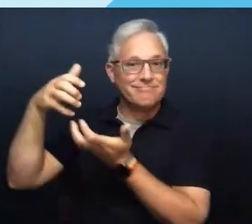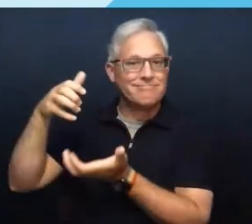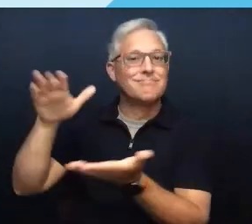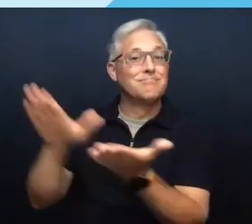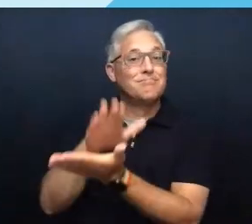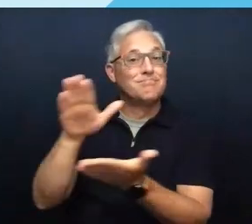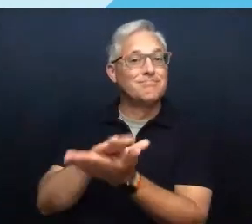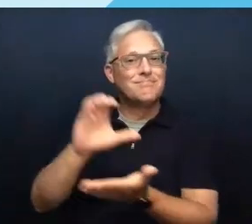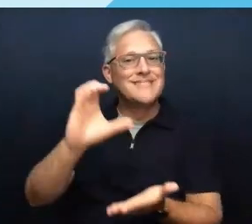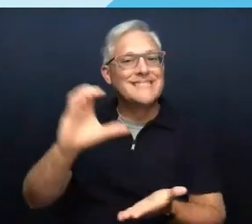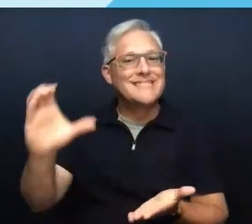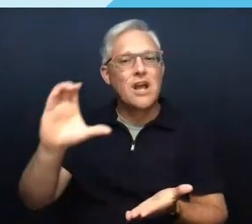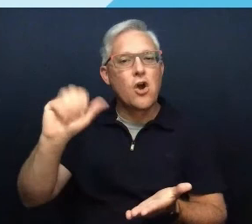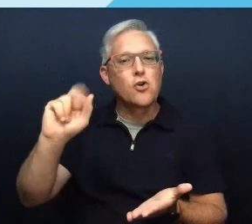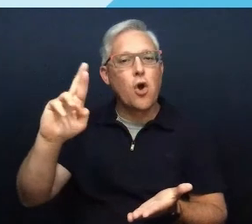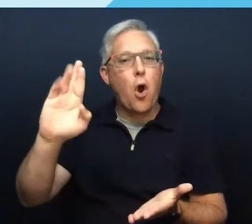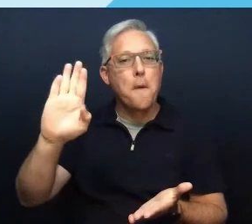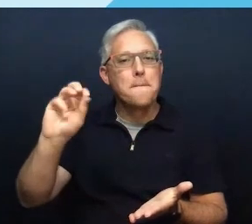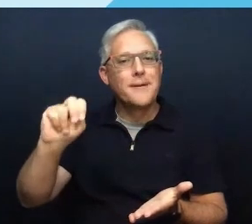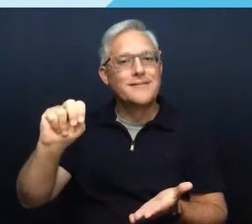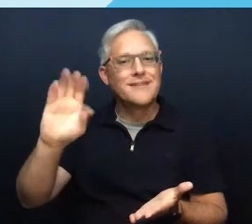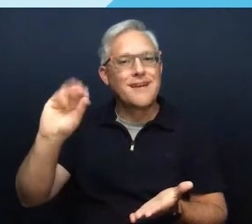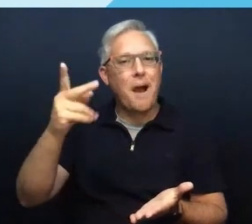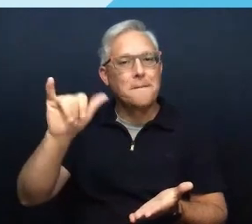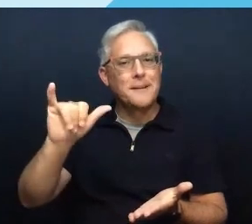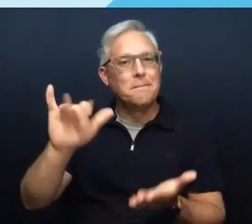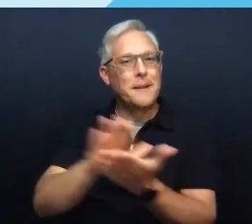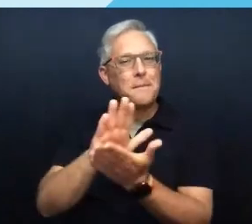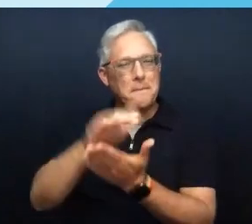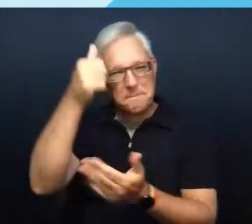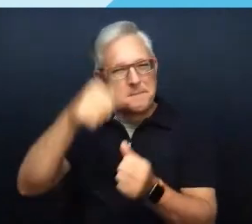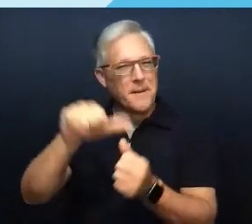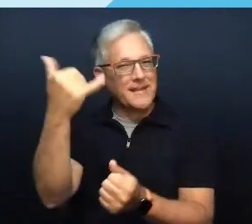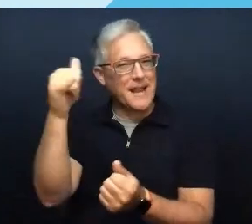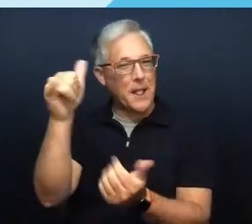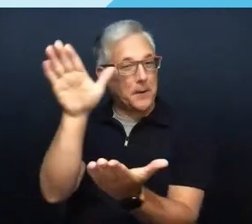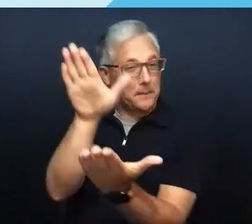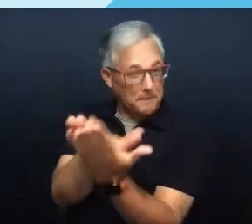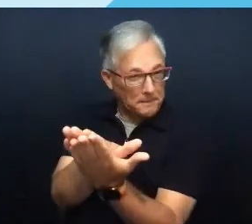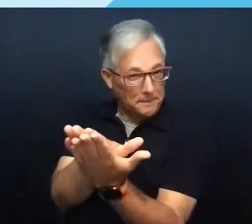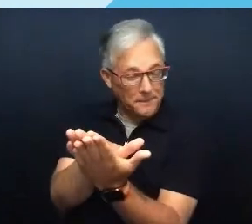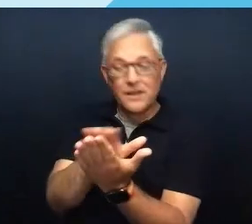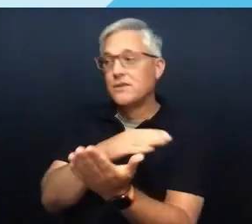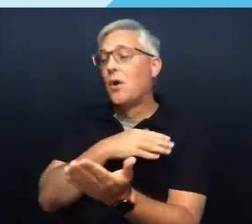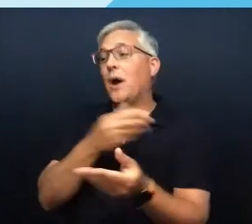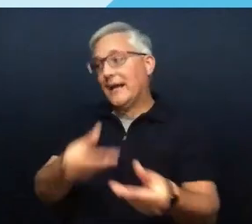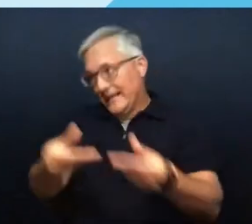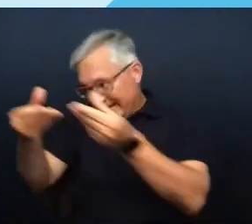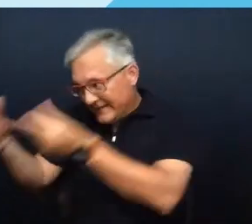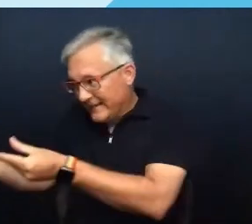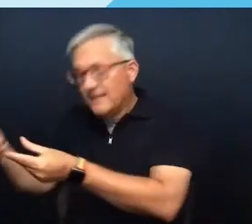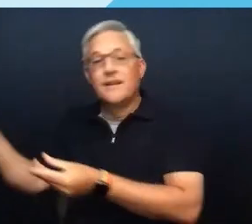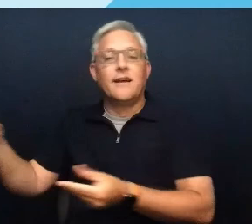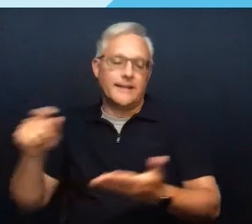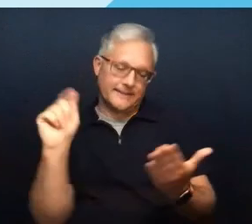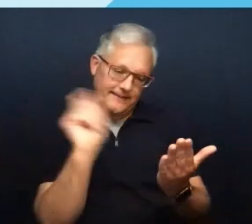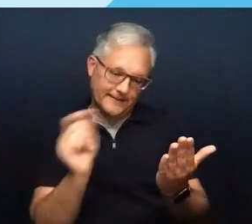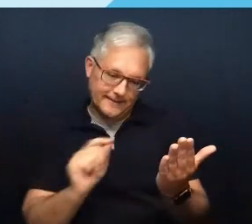allowed my note takers to write notes and then when they were done, they would rip off the second piece of paper that had the notes and provide